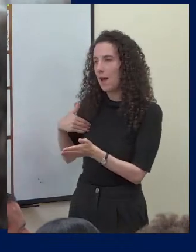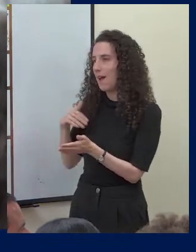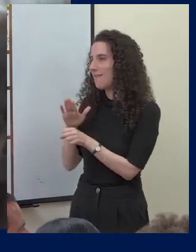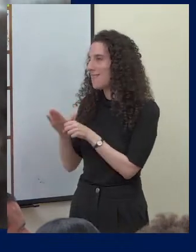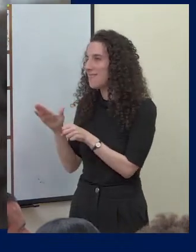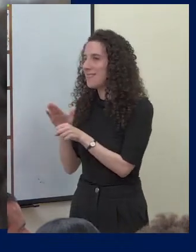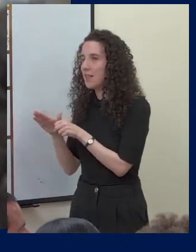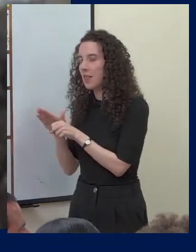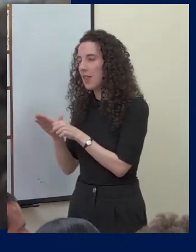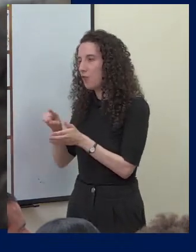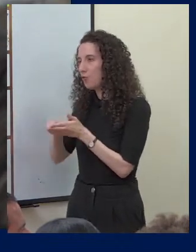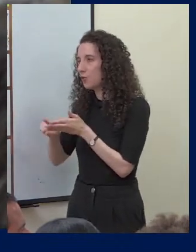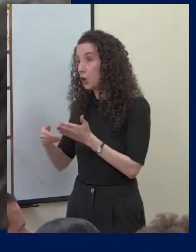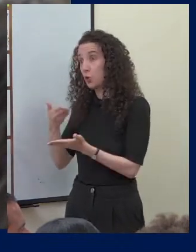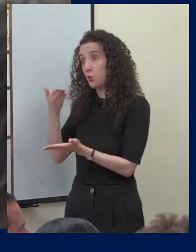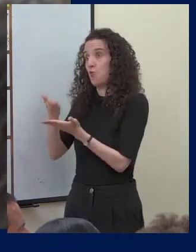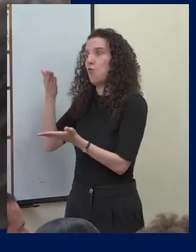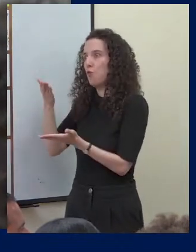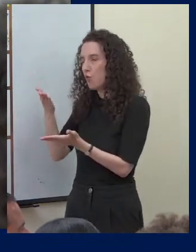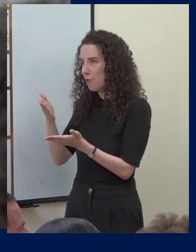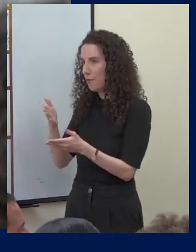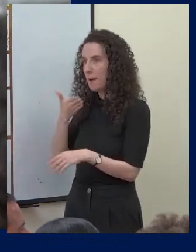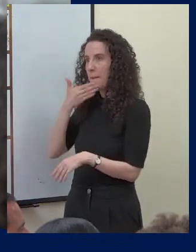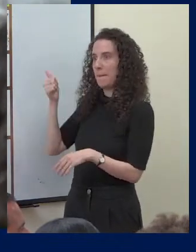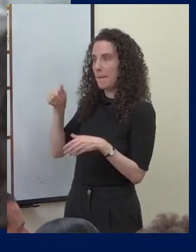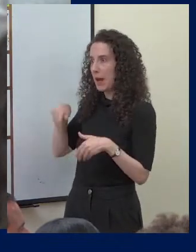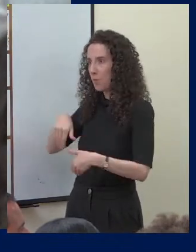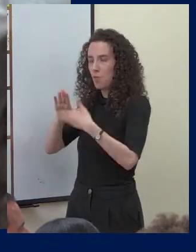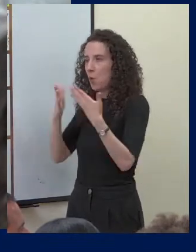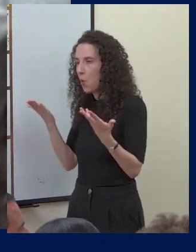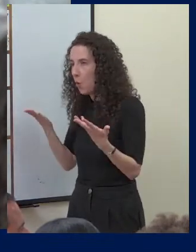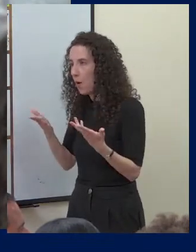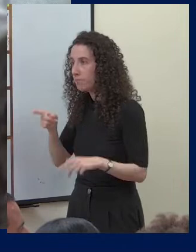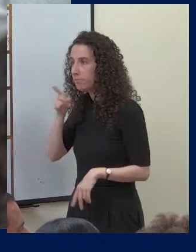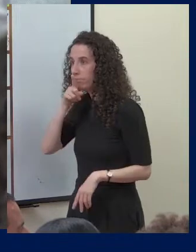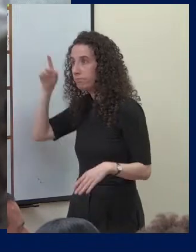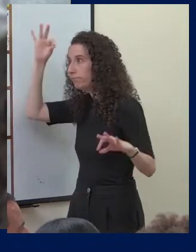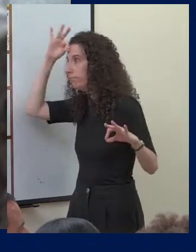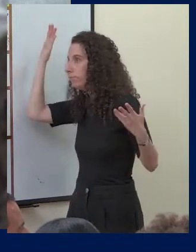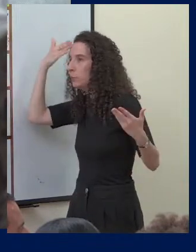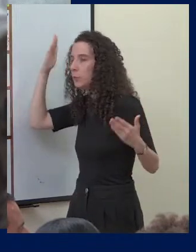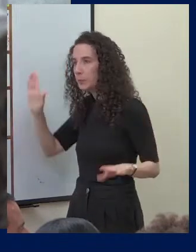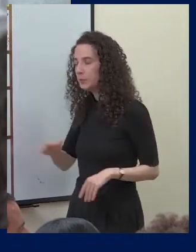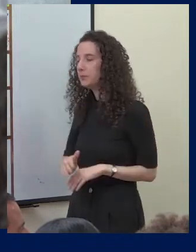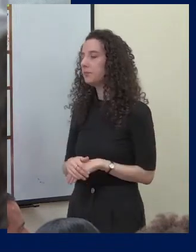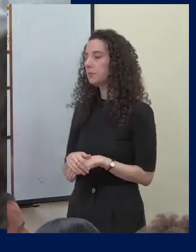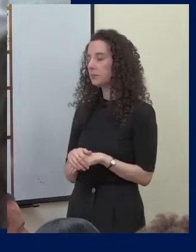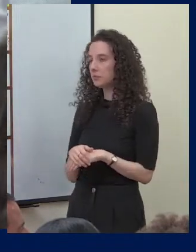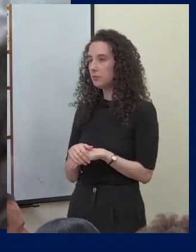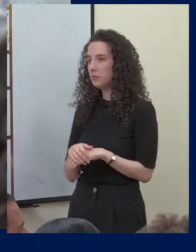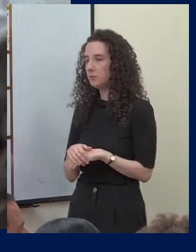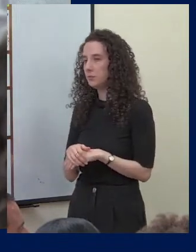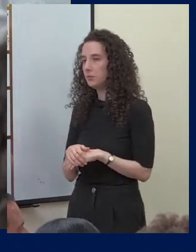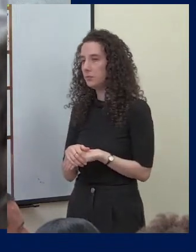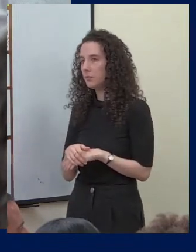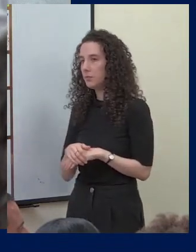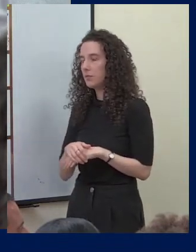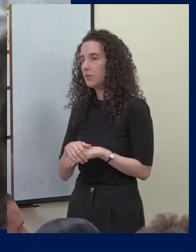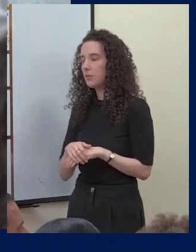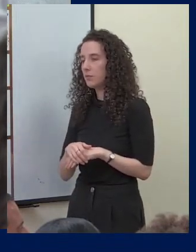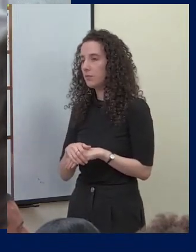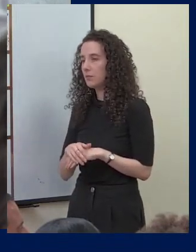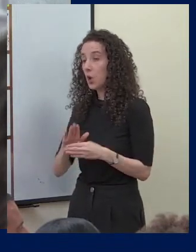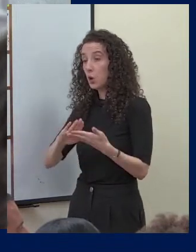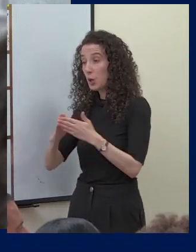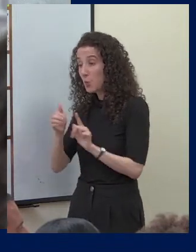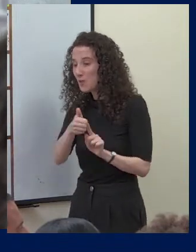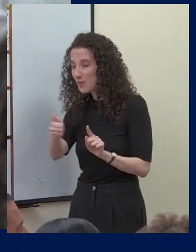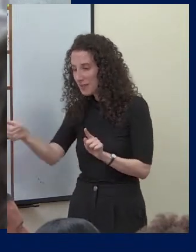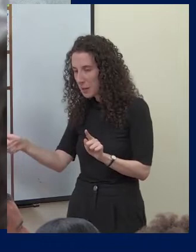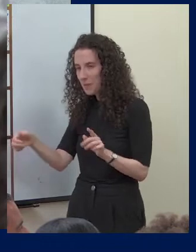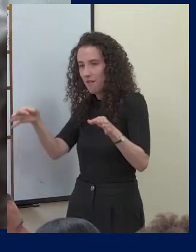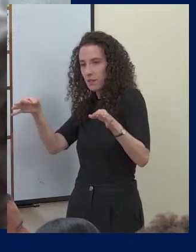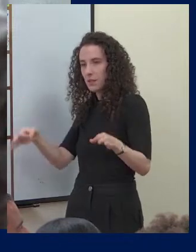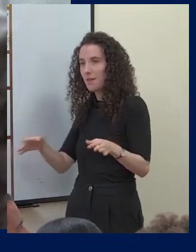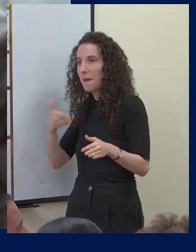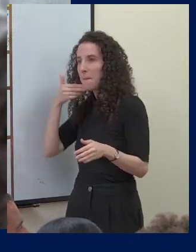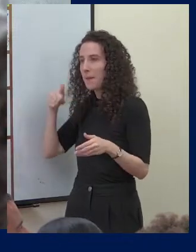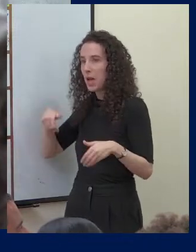over 50 years does not support community defined intervention that deliver within specific